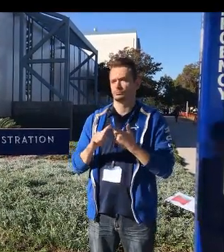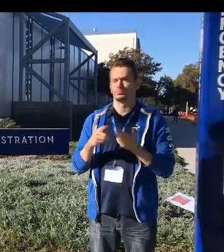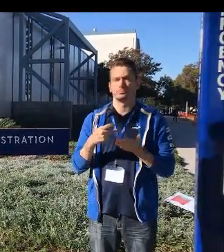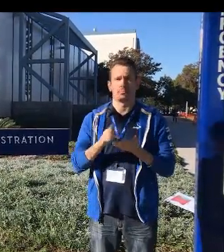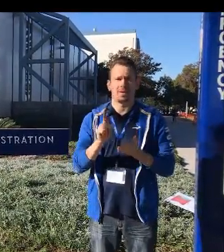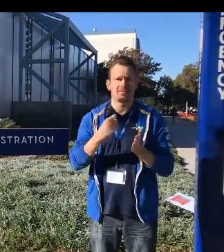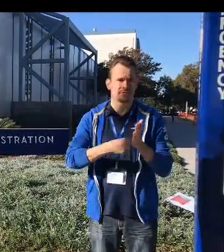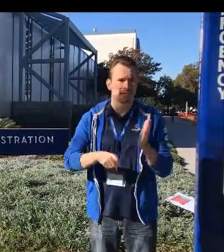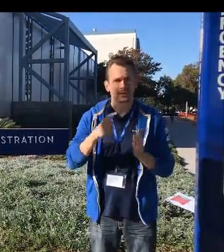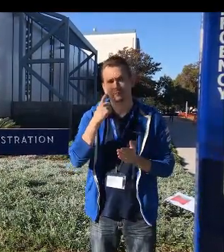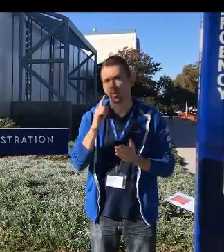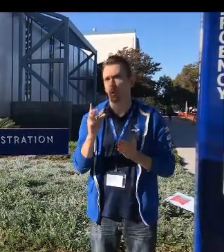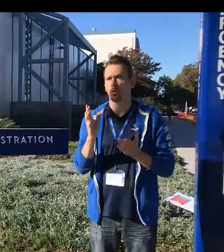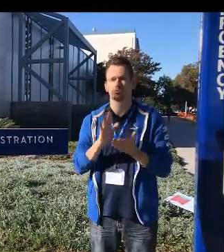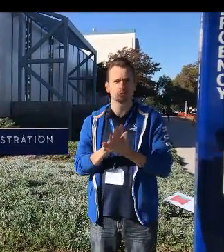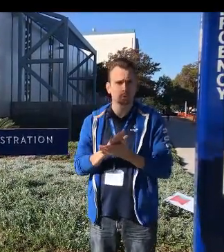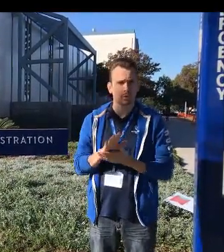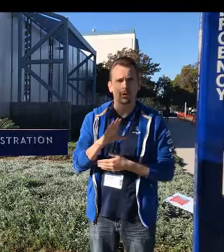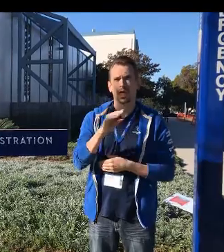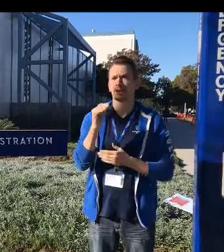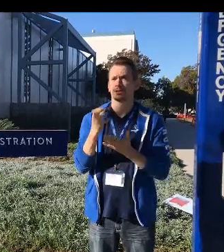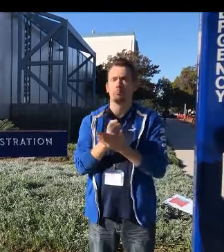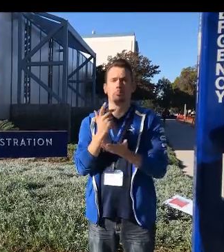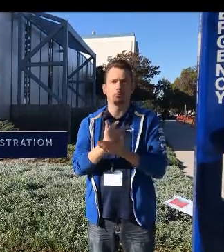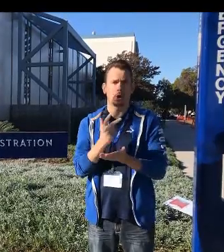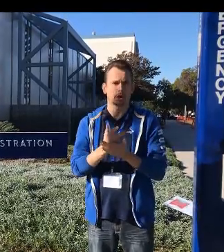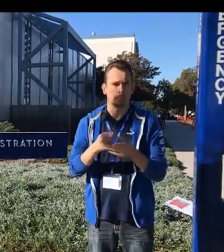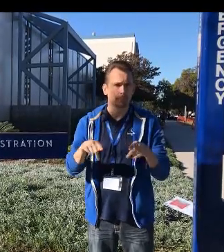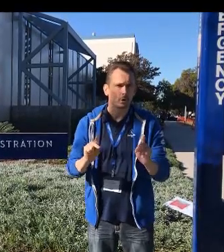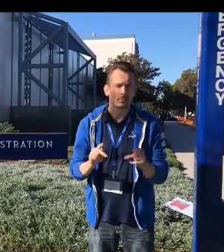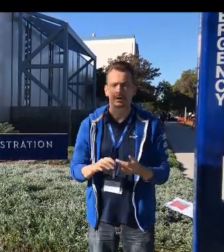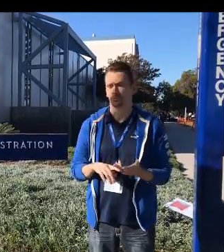pay your fees for school, and if you need to get parking permit...